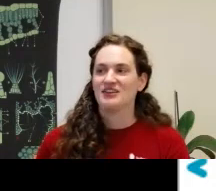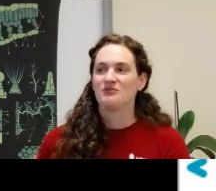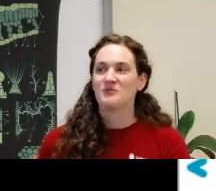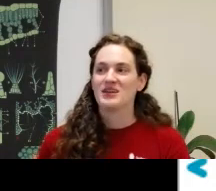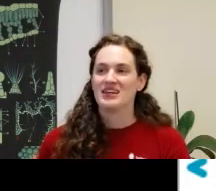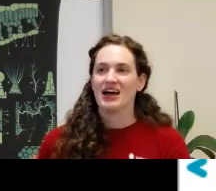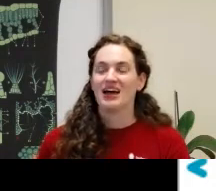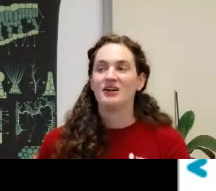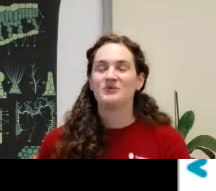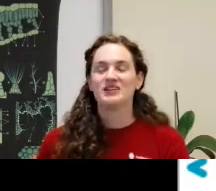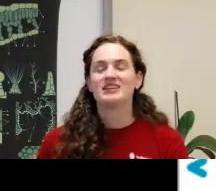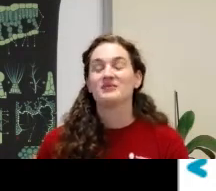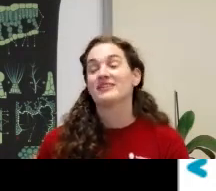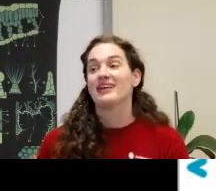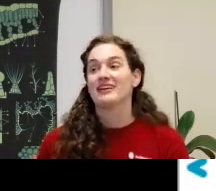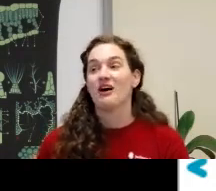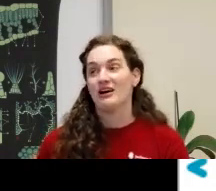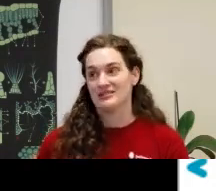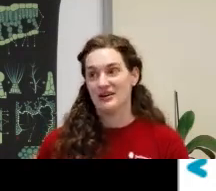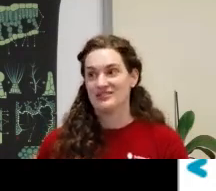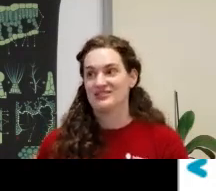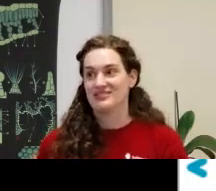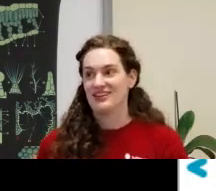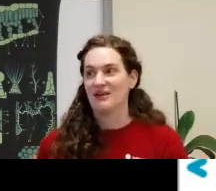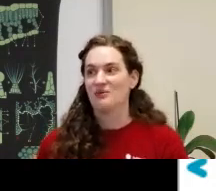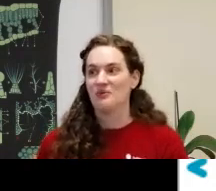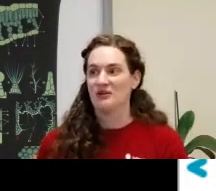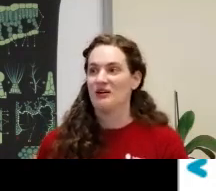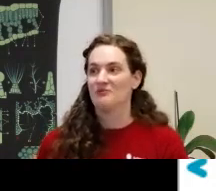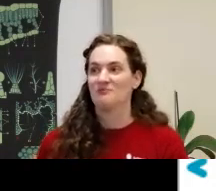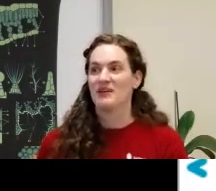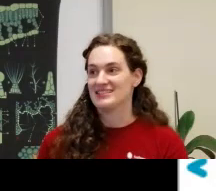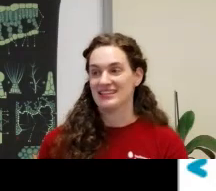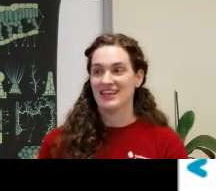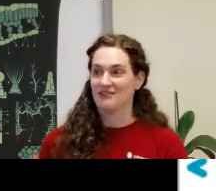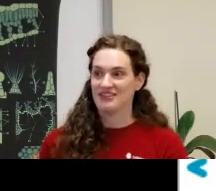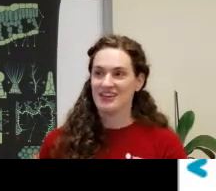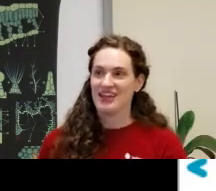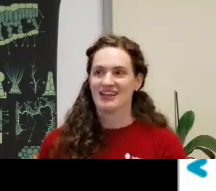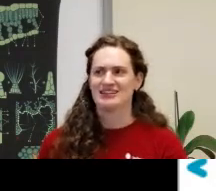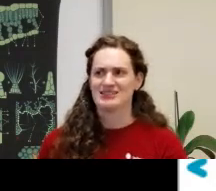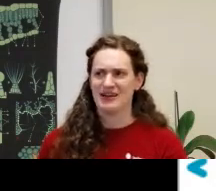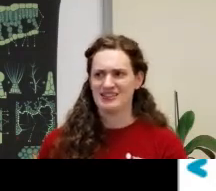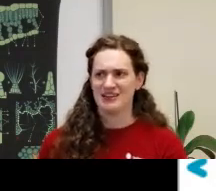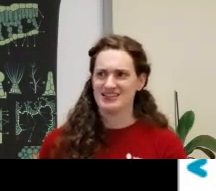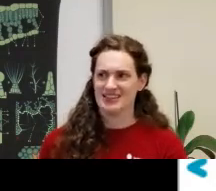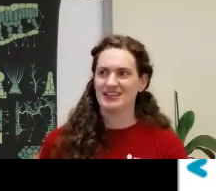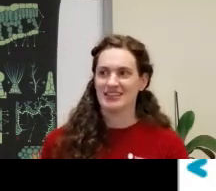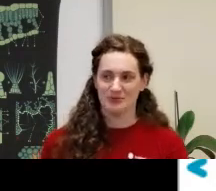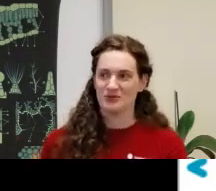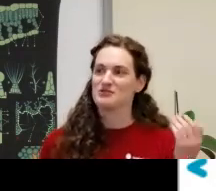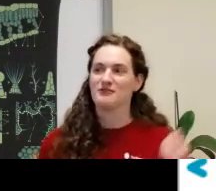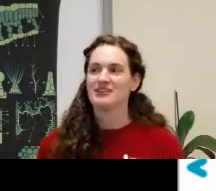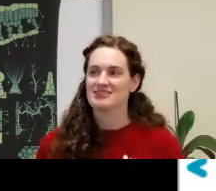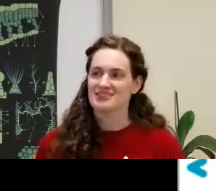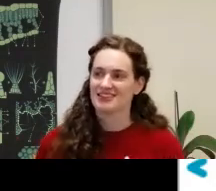Emily Borger: I know, for me, I really, really like hot sauce I will put it on basically everything and spicy is a chemical defense.